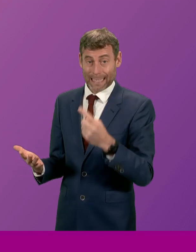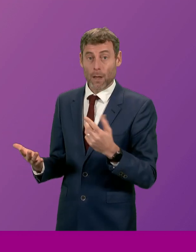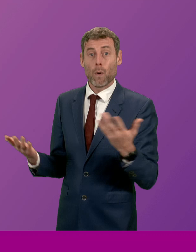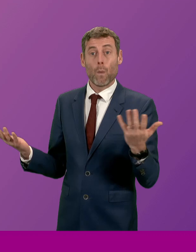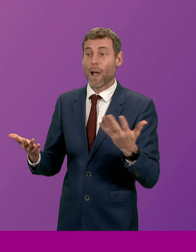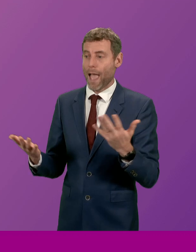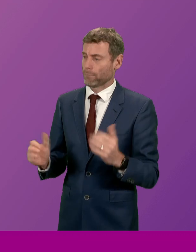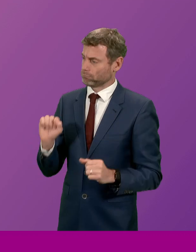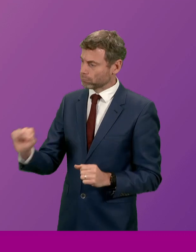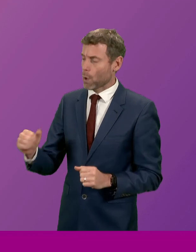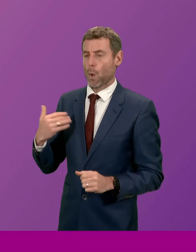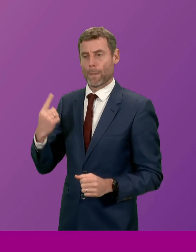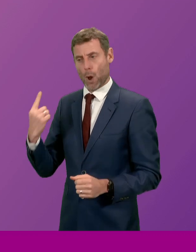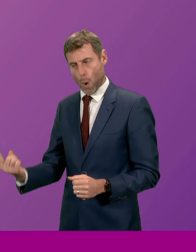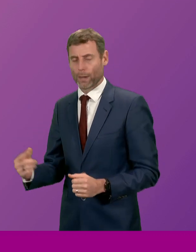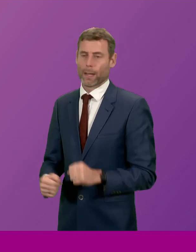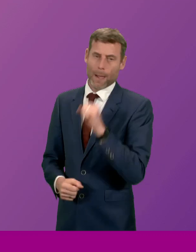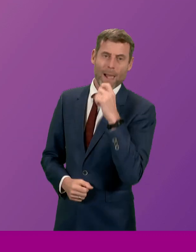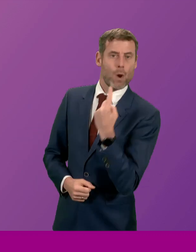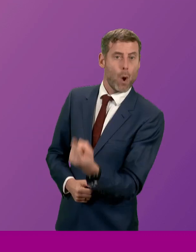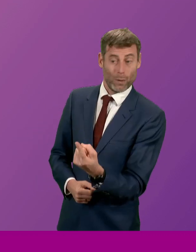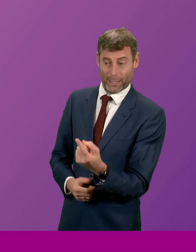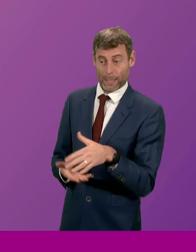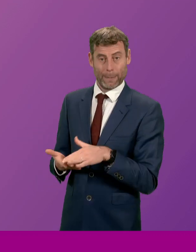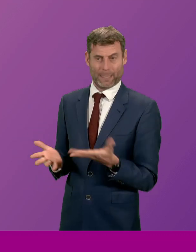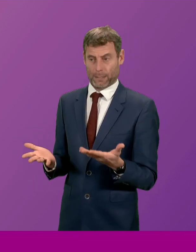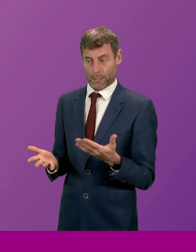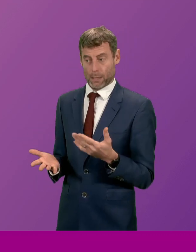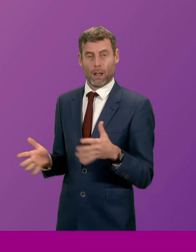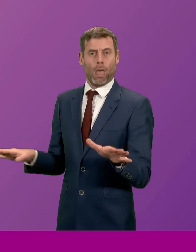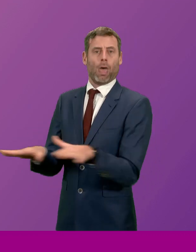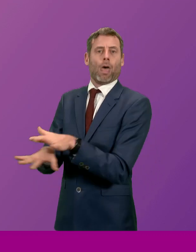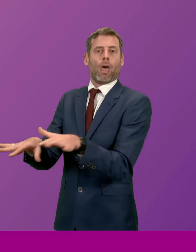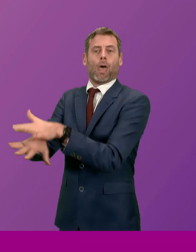puts the rights and safety of women and girls at risk, whether that is through girls being filmed